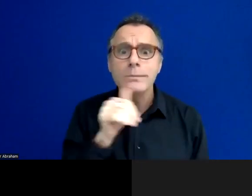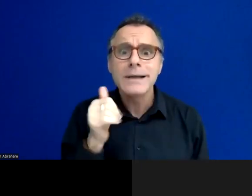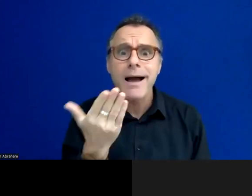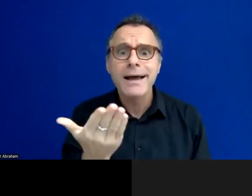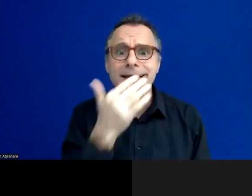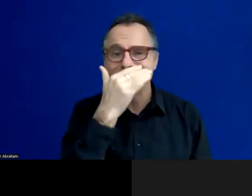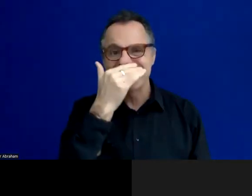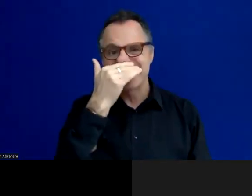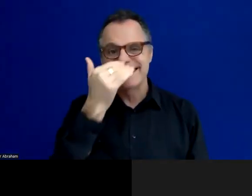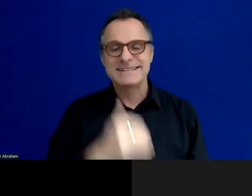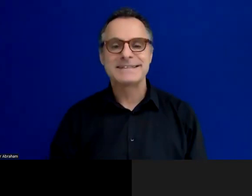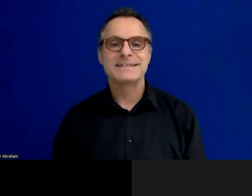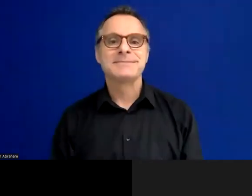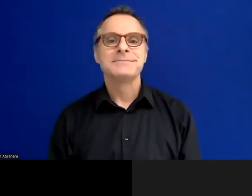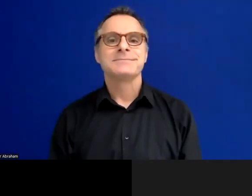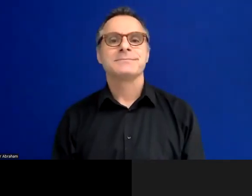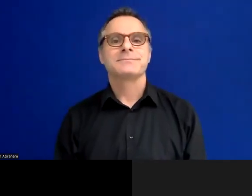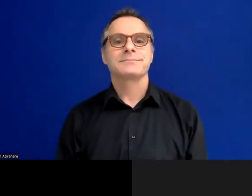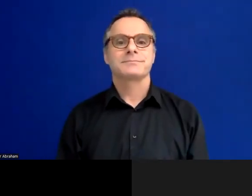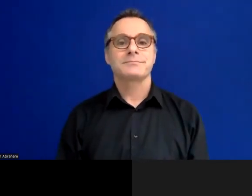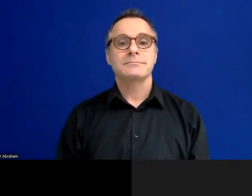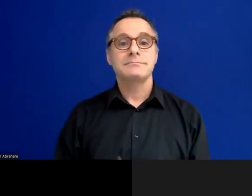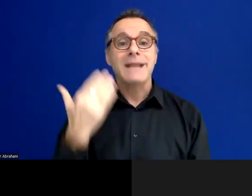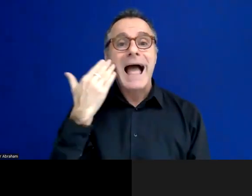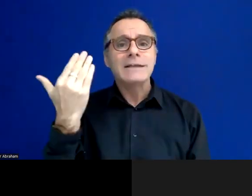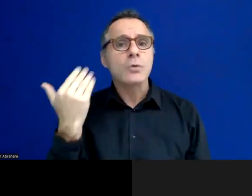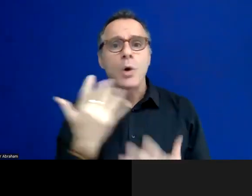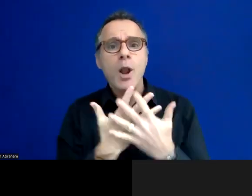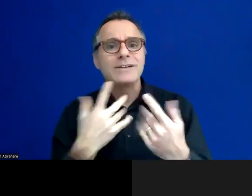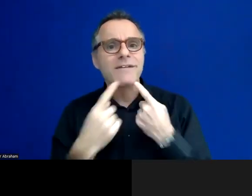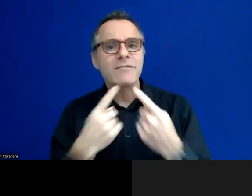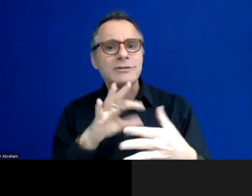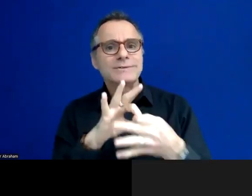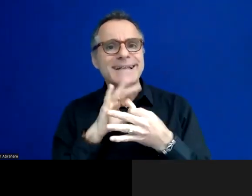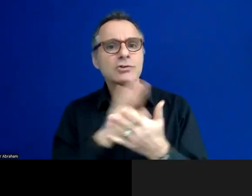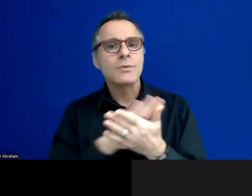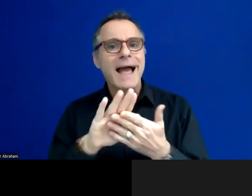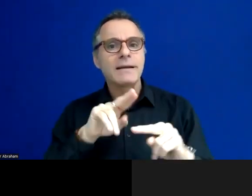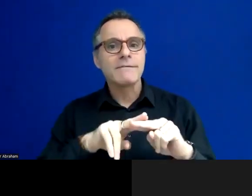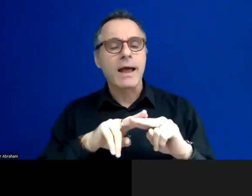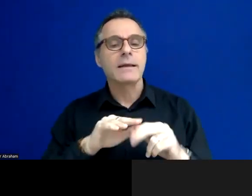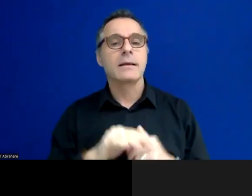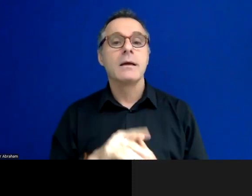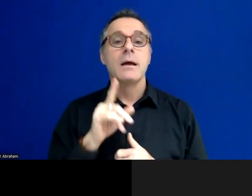Clair: I don't know much about her but I was just thinking have to come and visit,